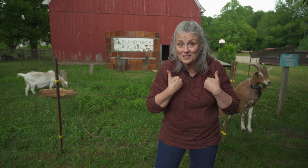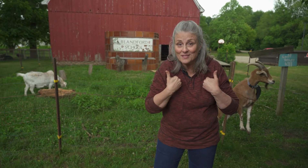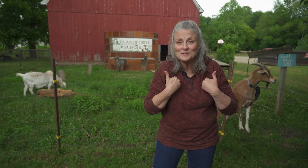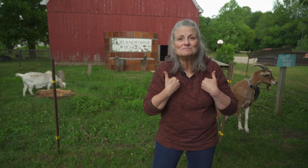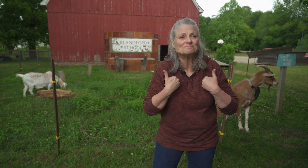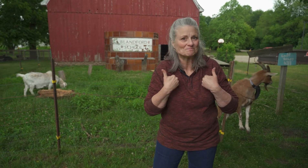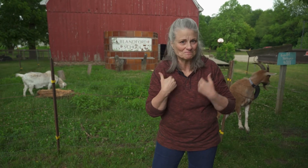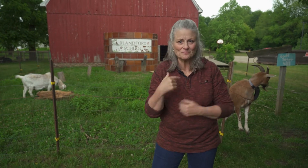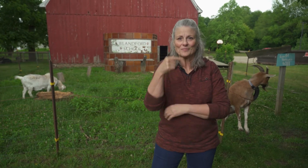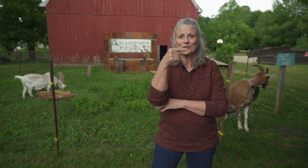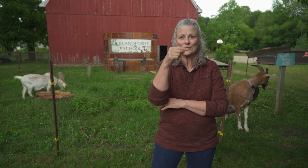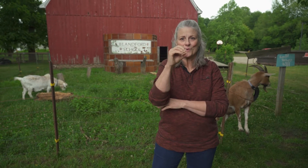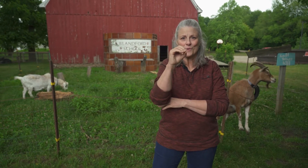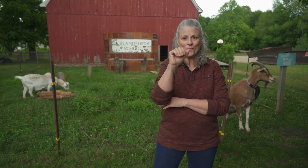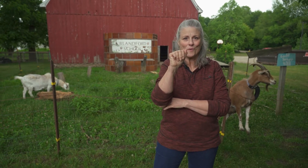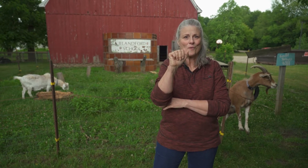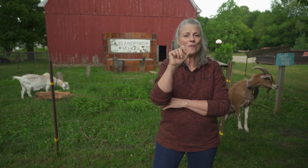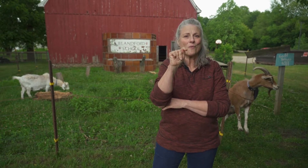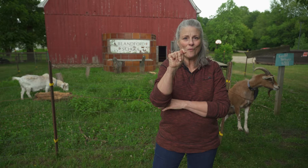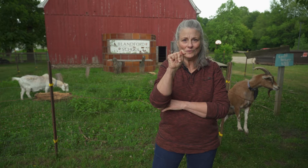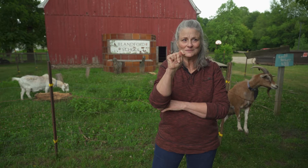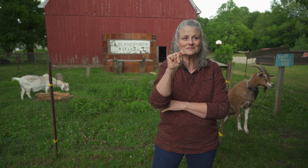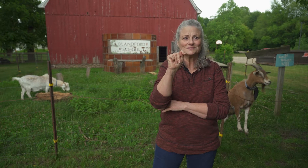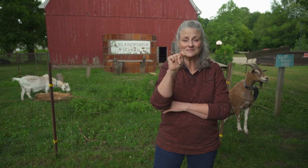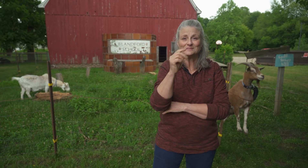Do you know what kind of animal this is? It's a goat.